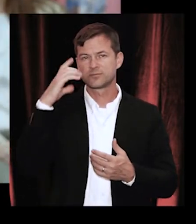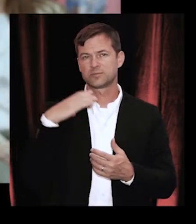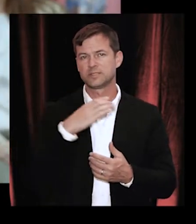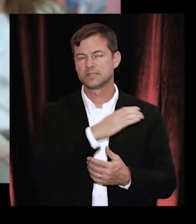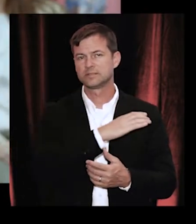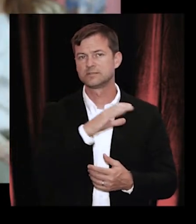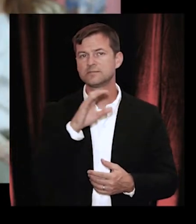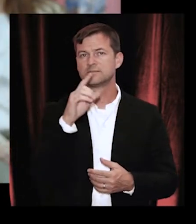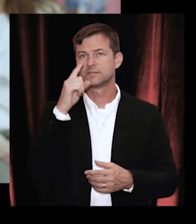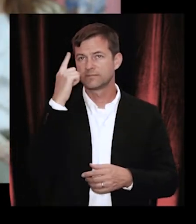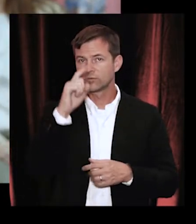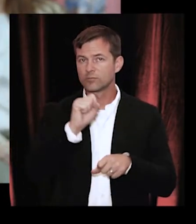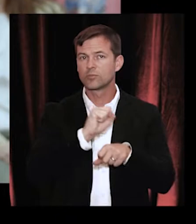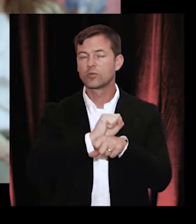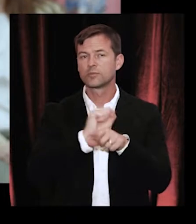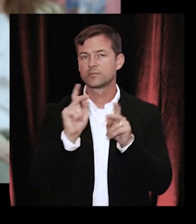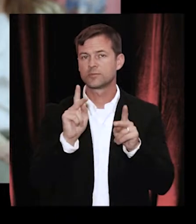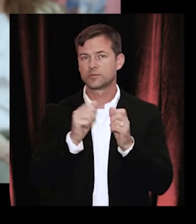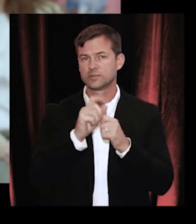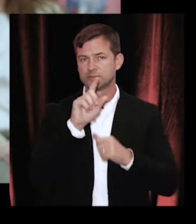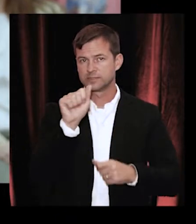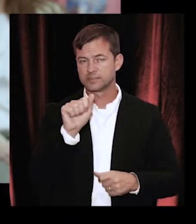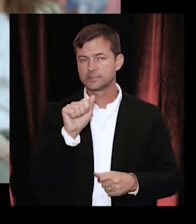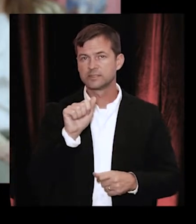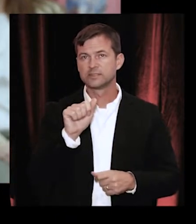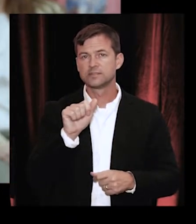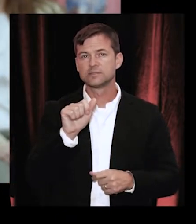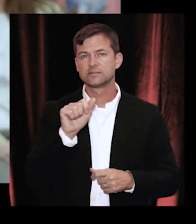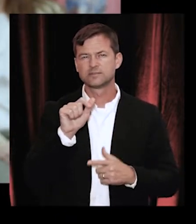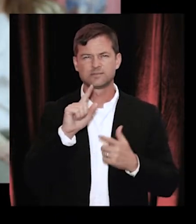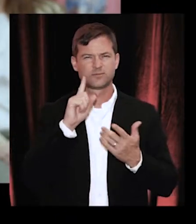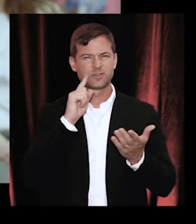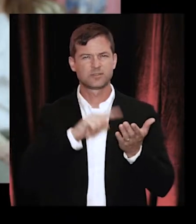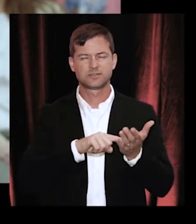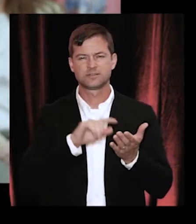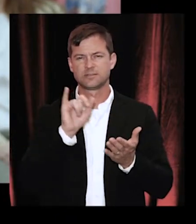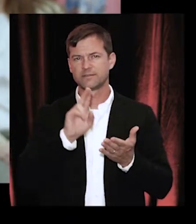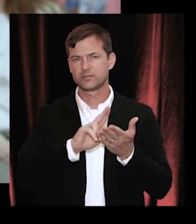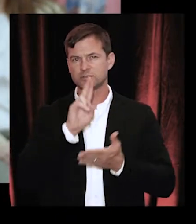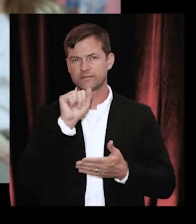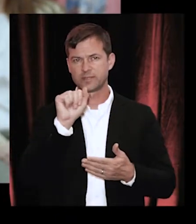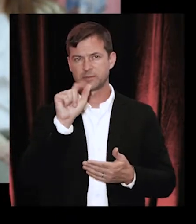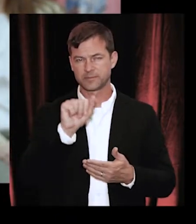for the Employment of People with Disabilities for recognizing the University of Alabama